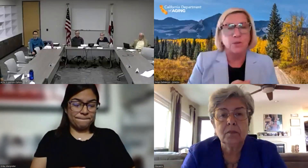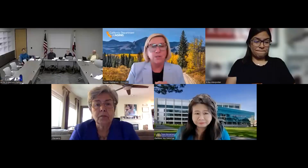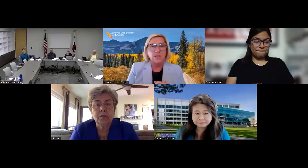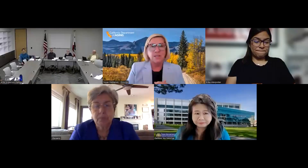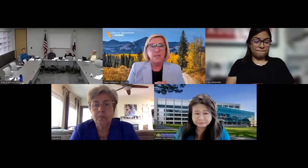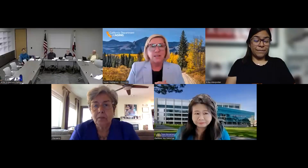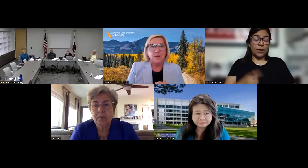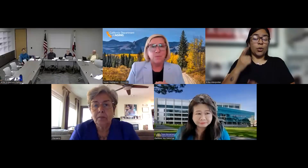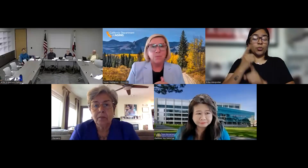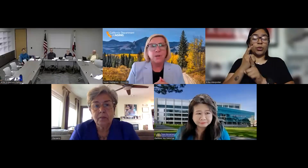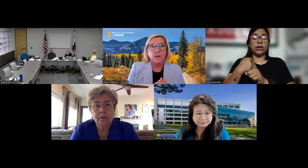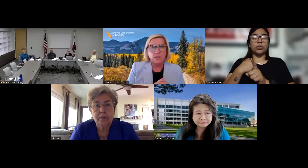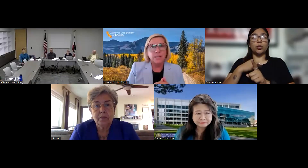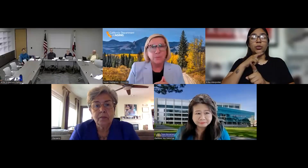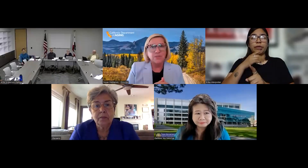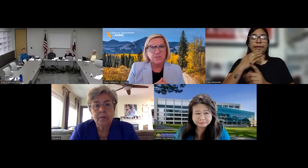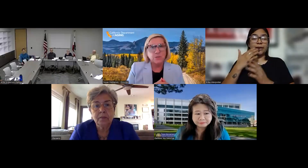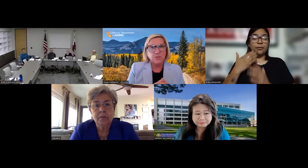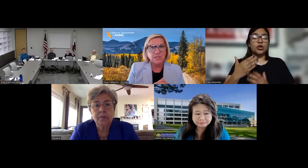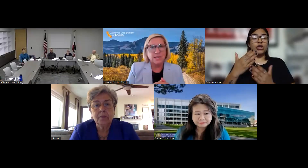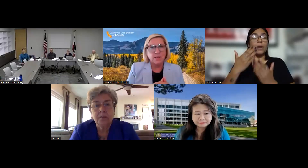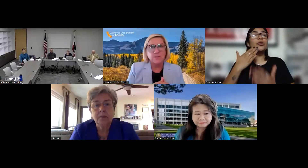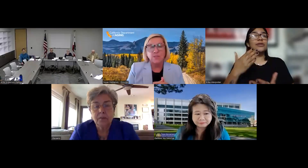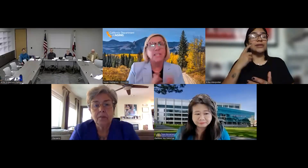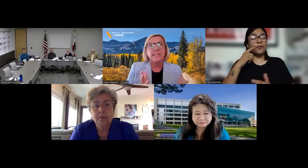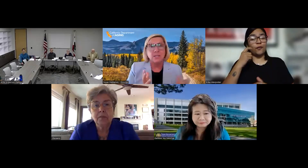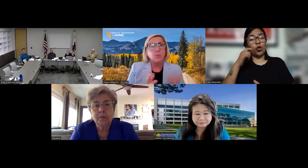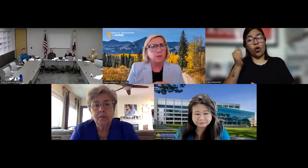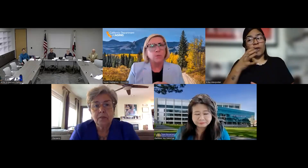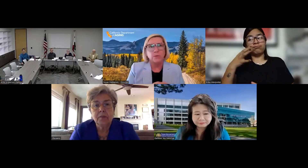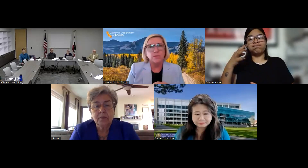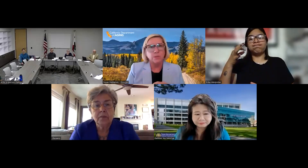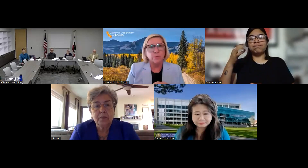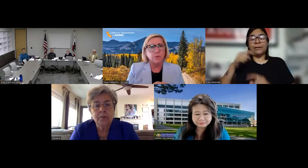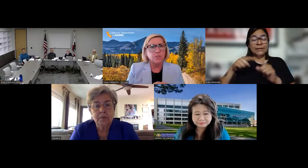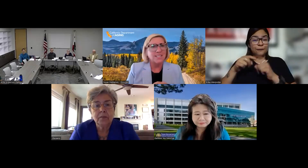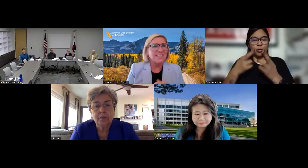could um bring on collaborative Consulting to help to lead this work we're so fortunate